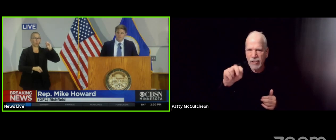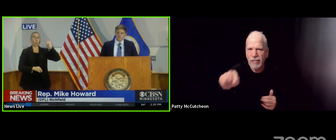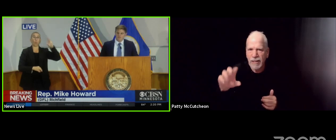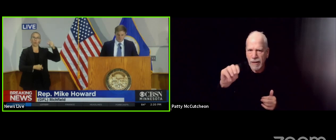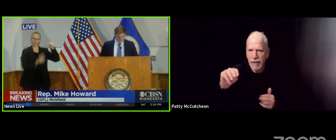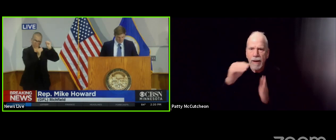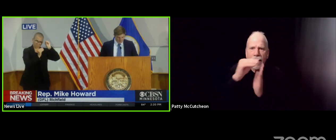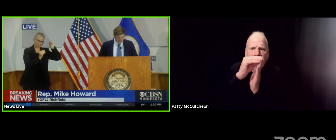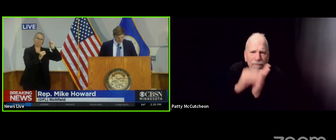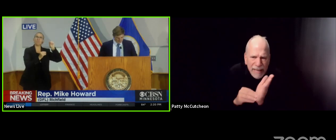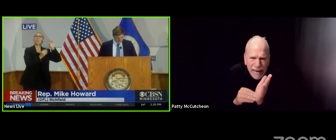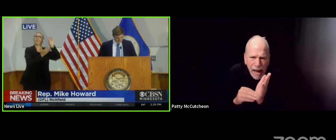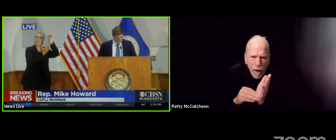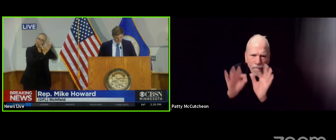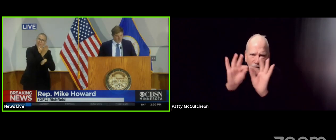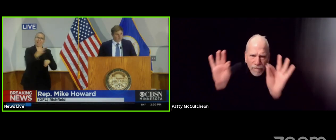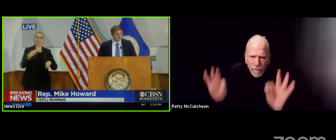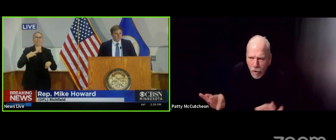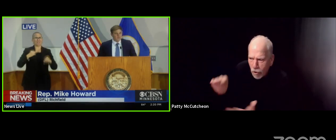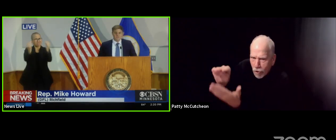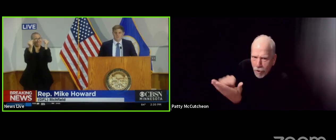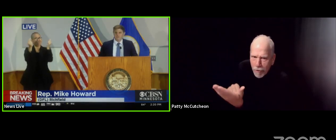FOR $35. THIS MAY